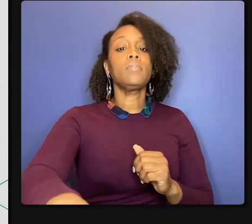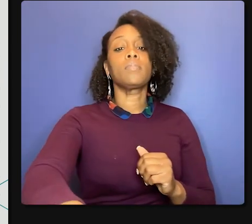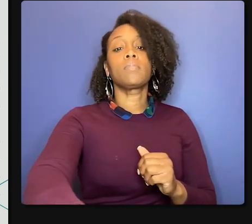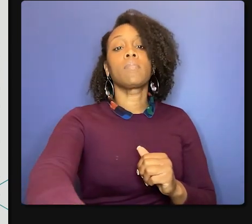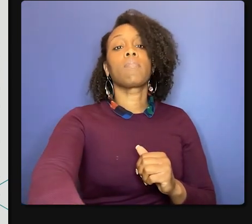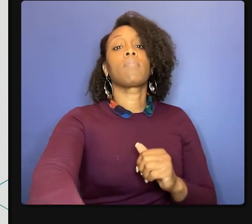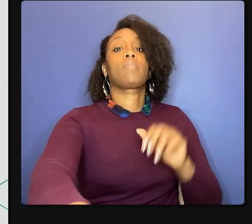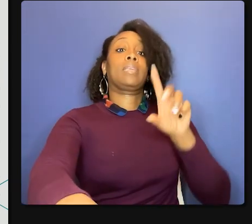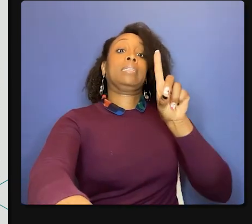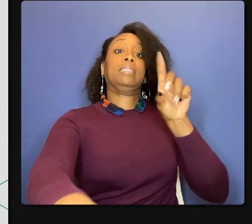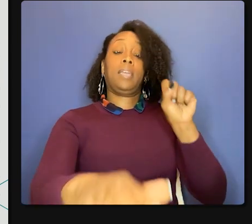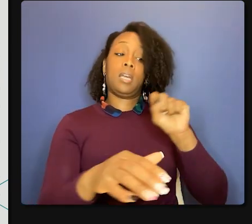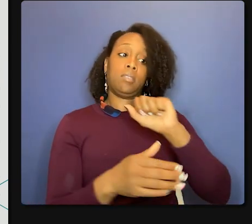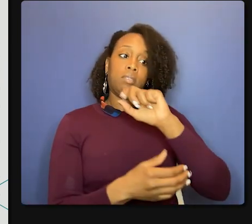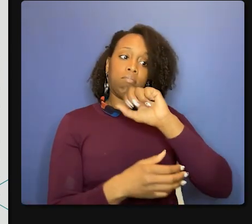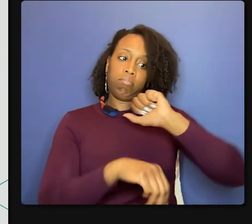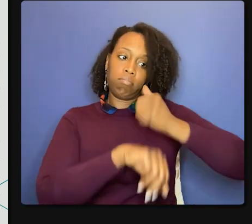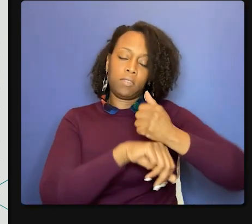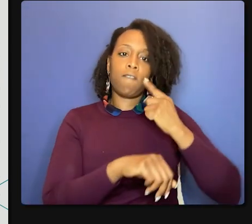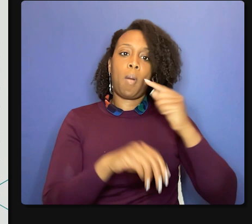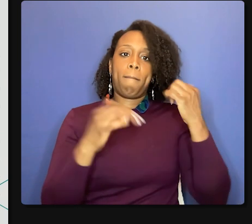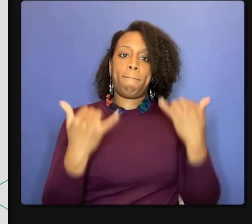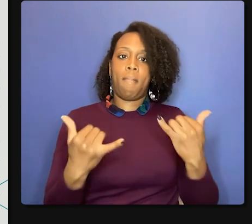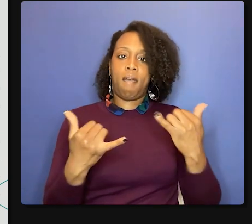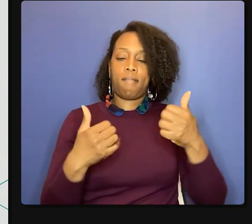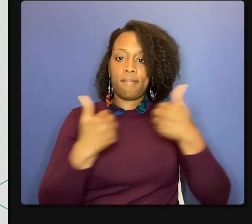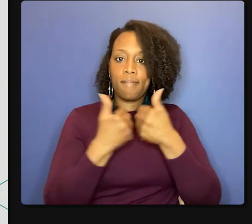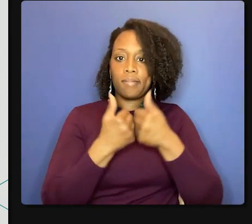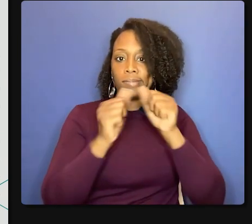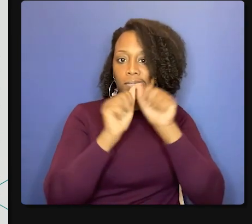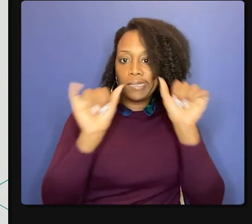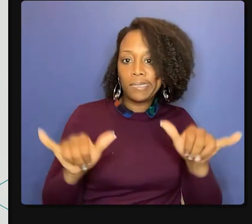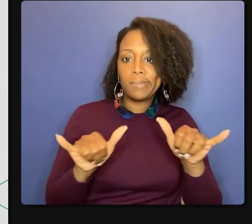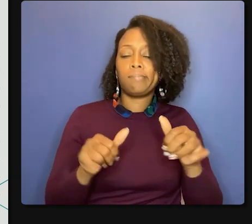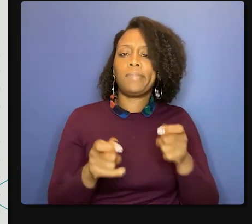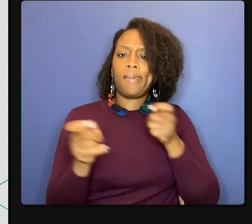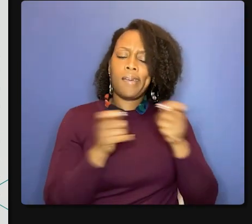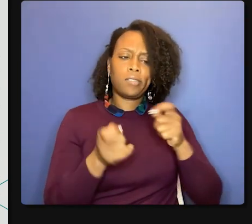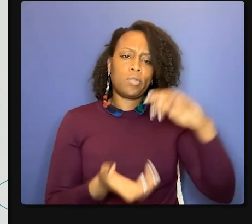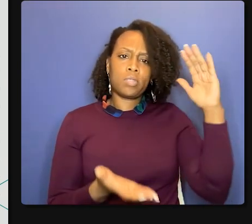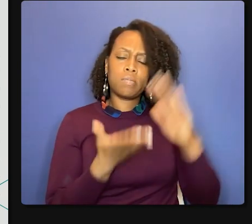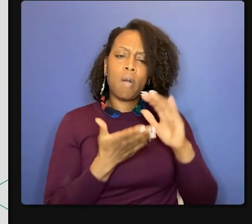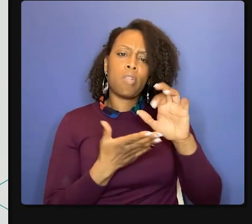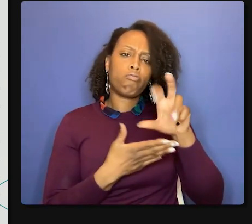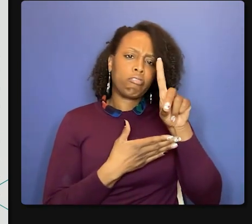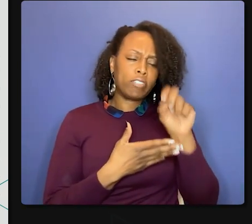So DirectStorage is designed for modern gaming systems. Now it handles smaller reads really efficiently,